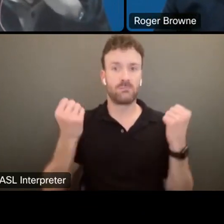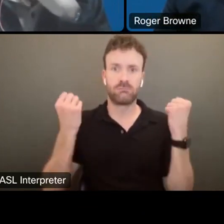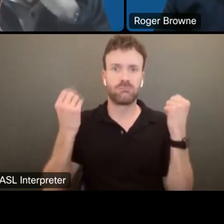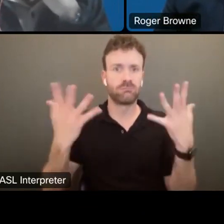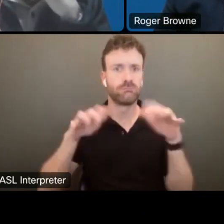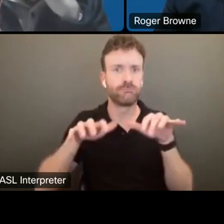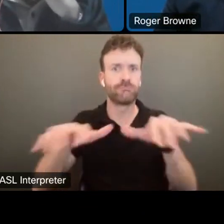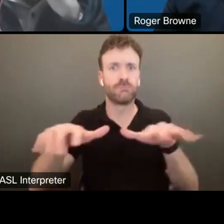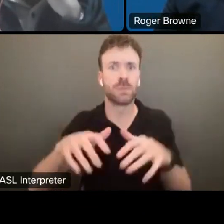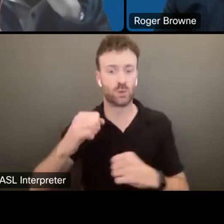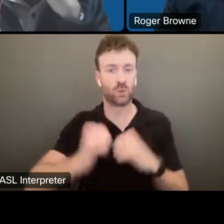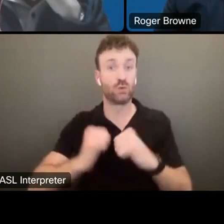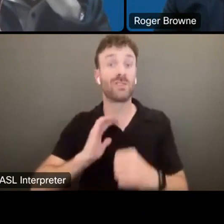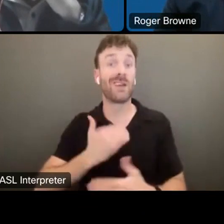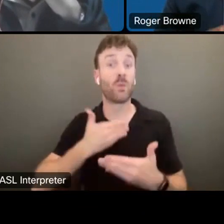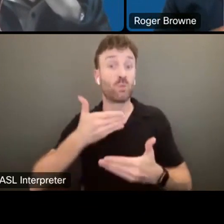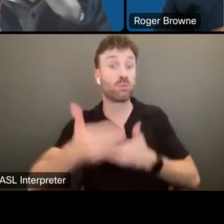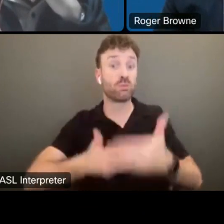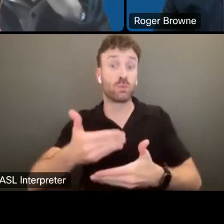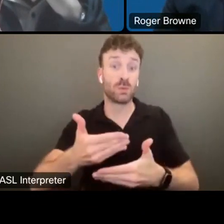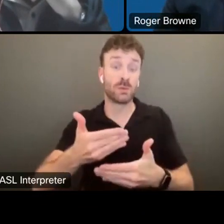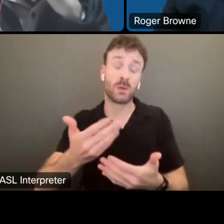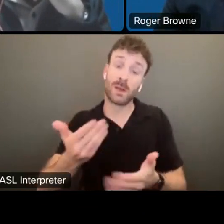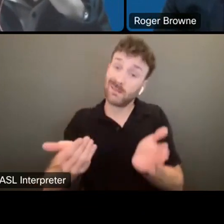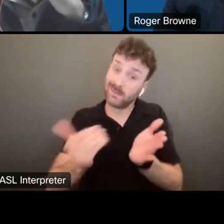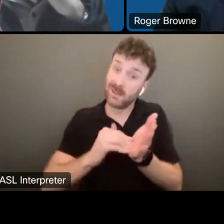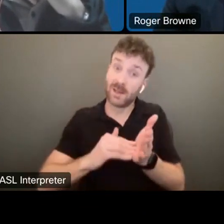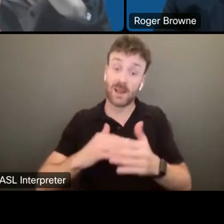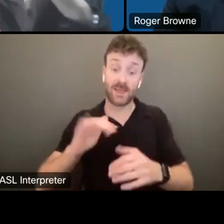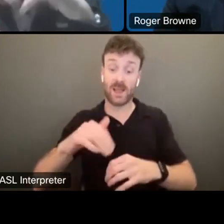the process that we have, and again, that construction management process Stuart had